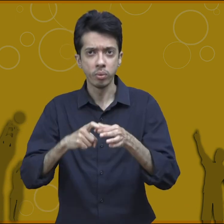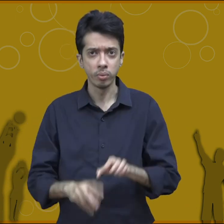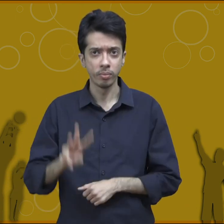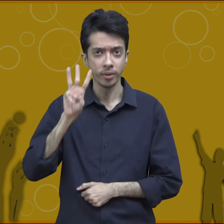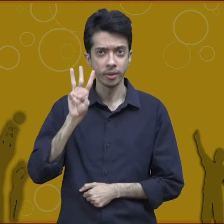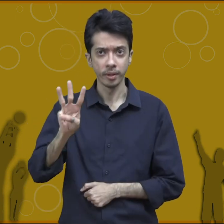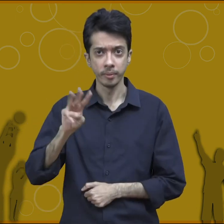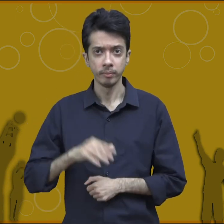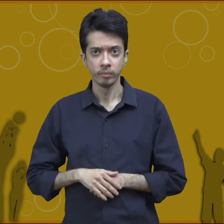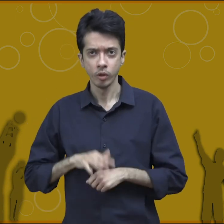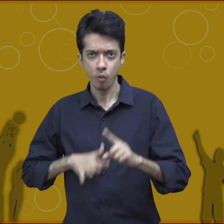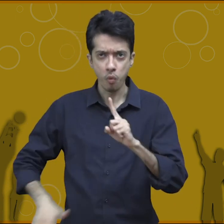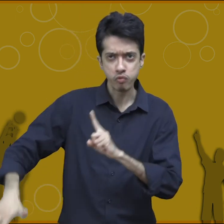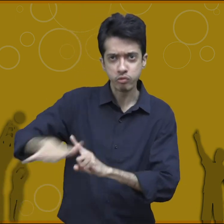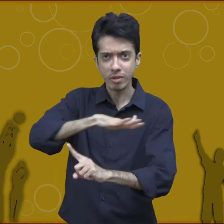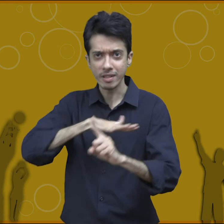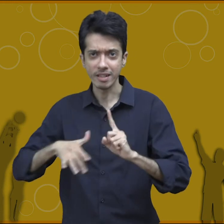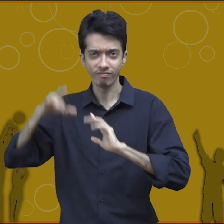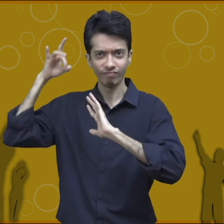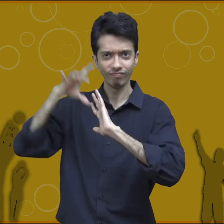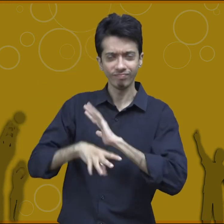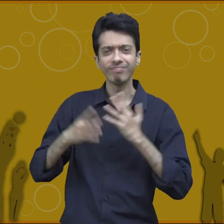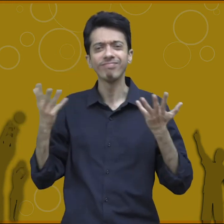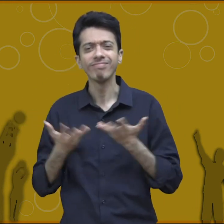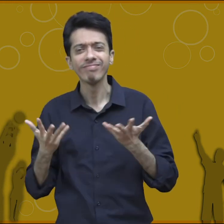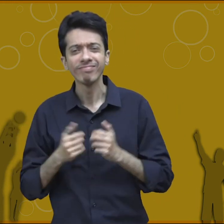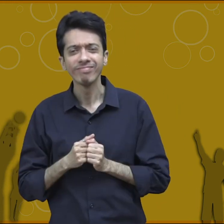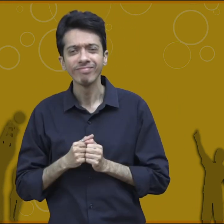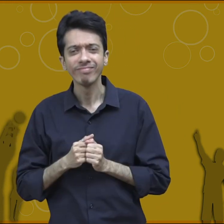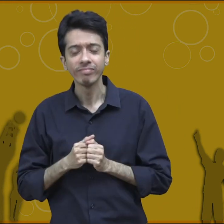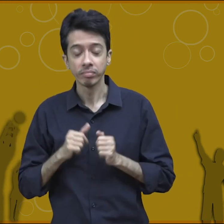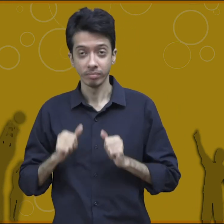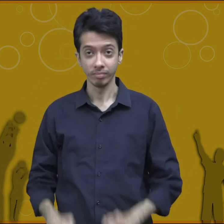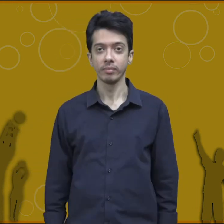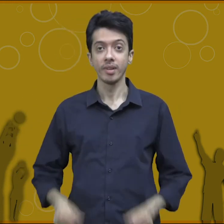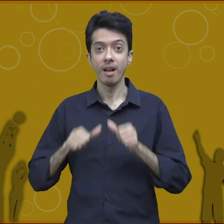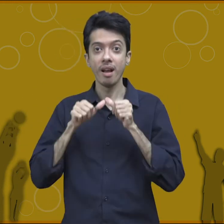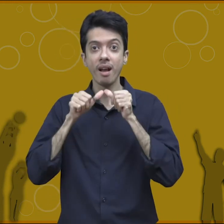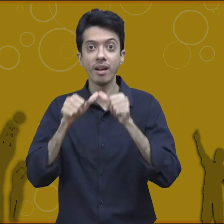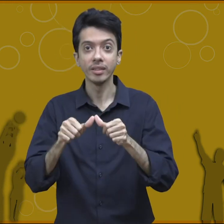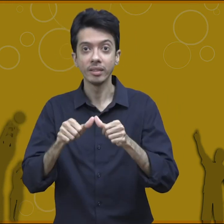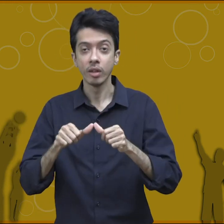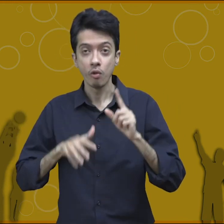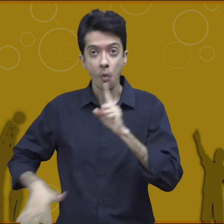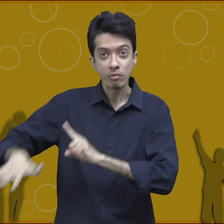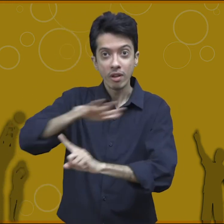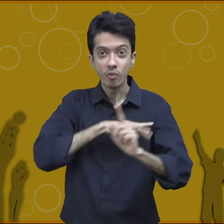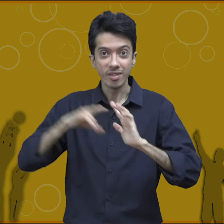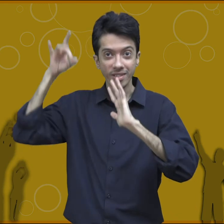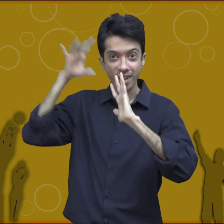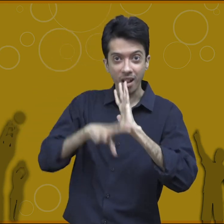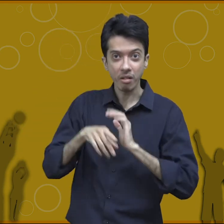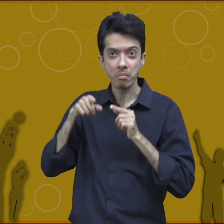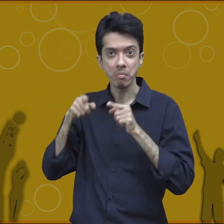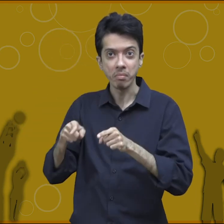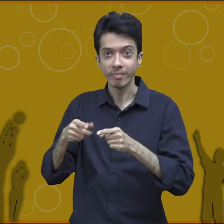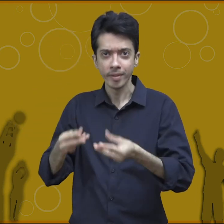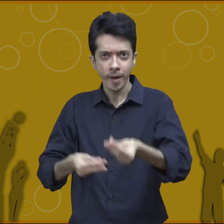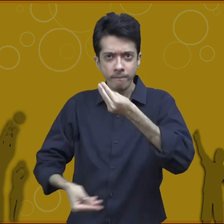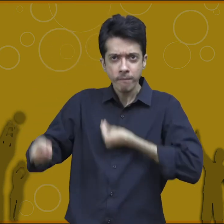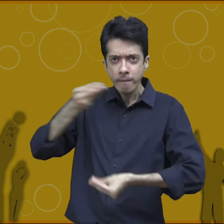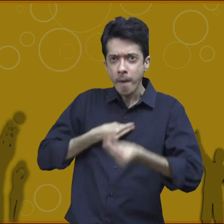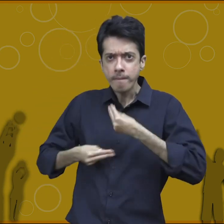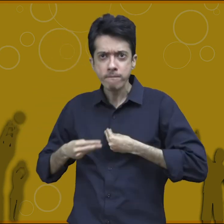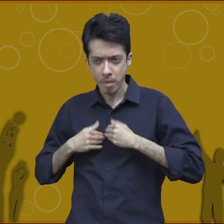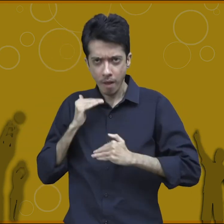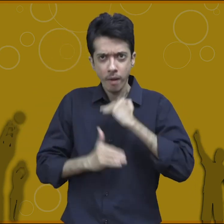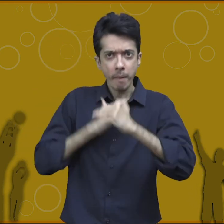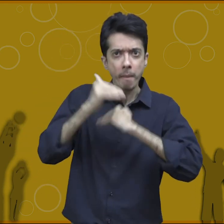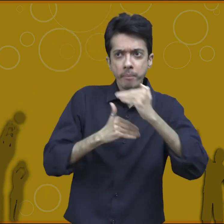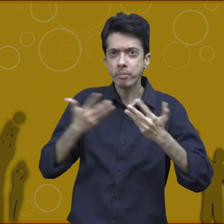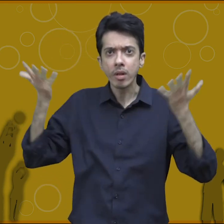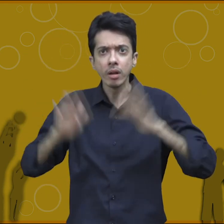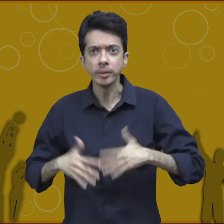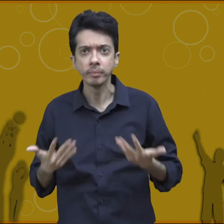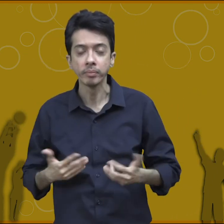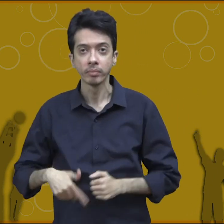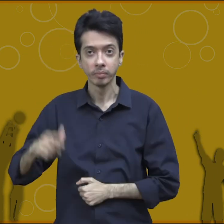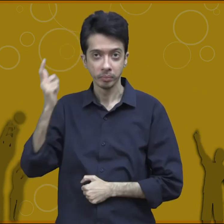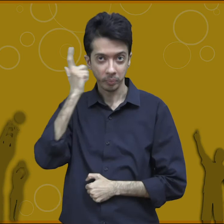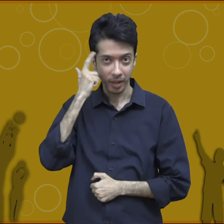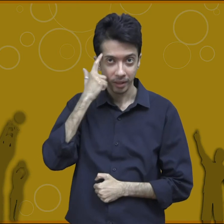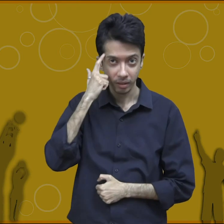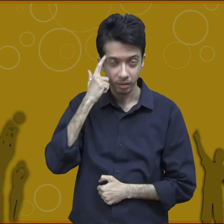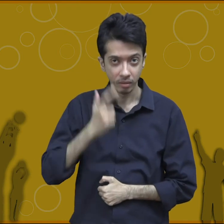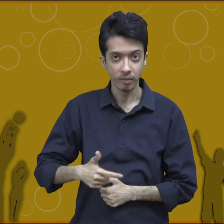question three what are social skills answer social skills help us to develop mentally